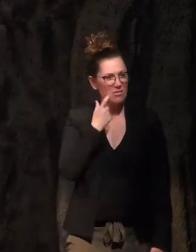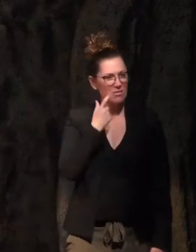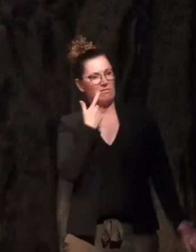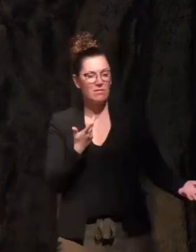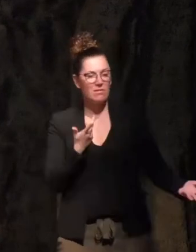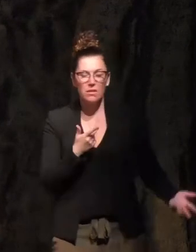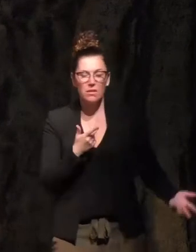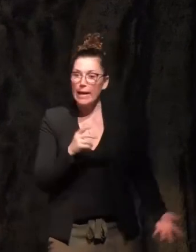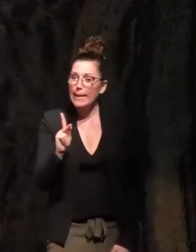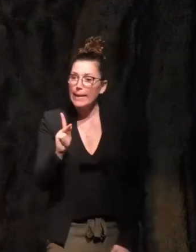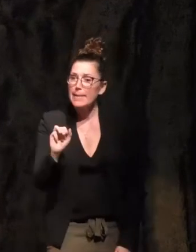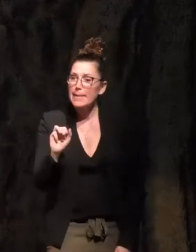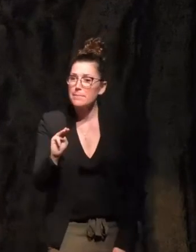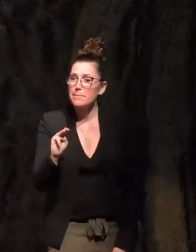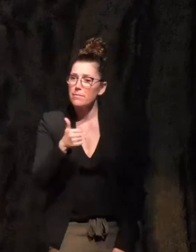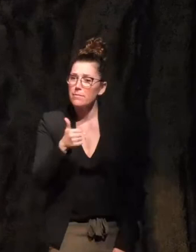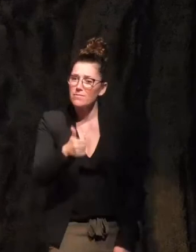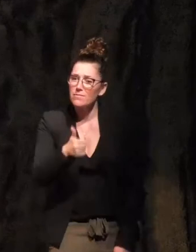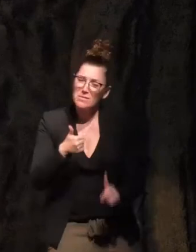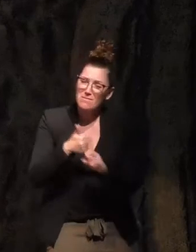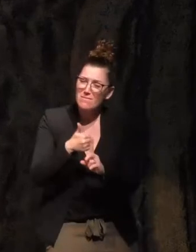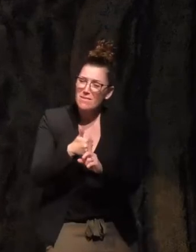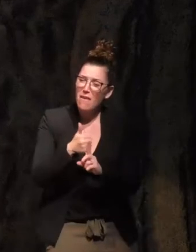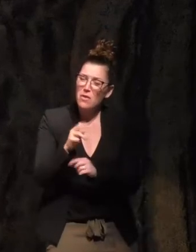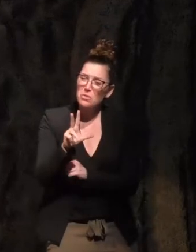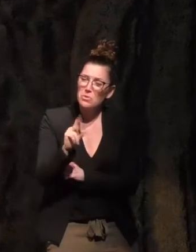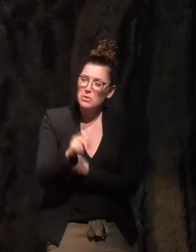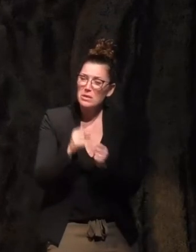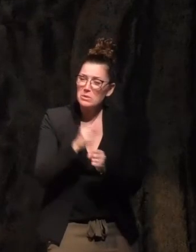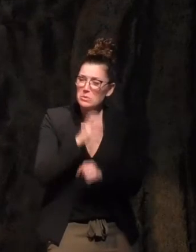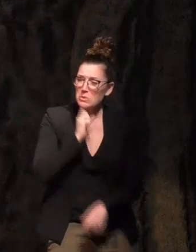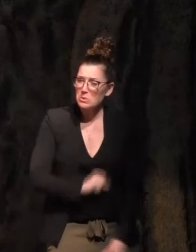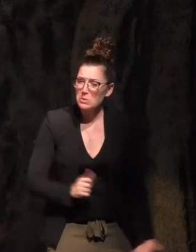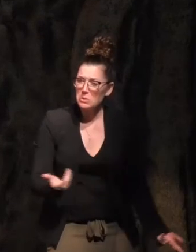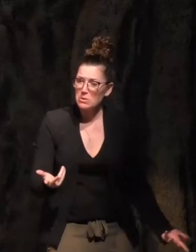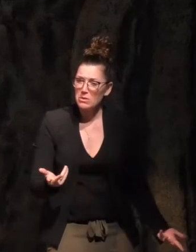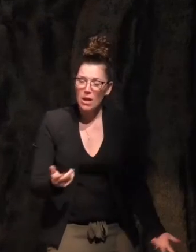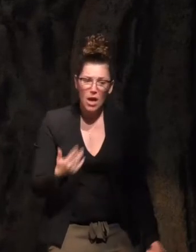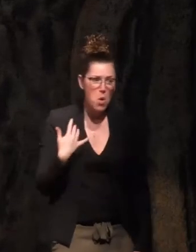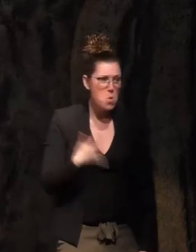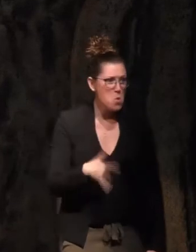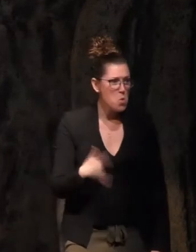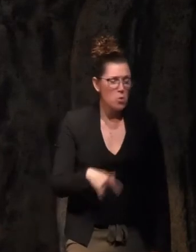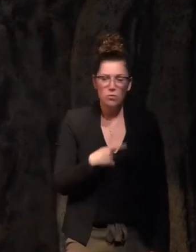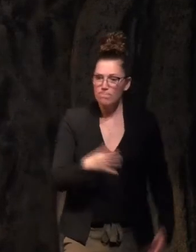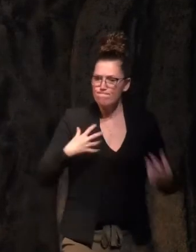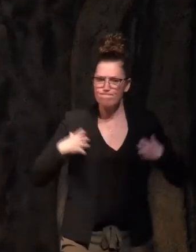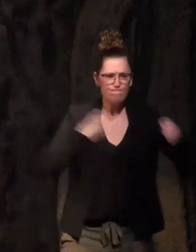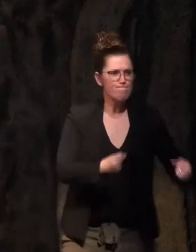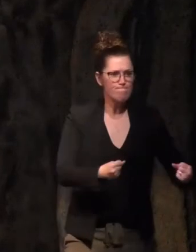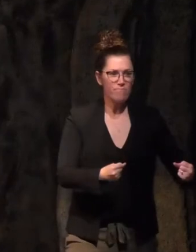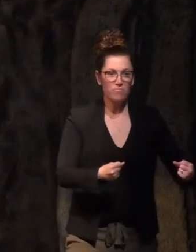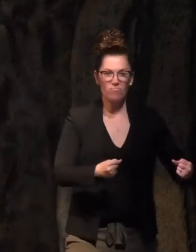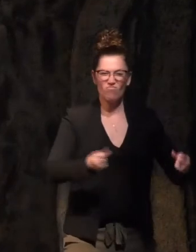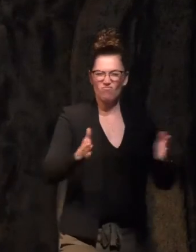She had the guts to take something I've talked about on endlessly for decades, shifting the underlying philosophy and speaking publicly and directly